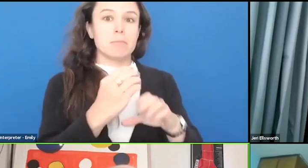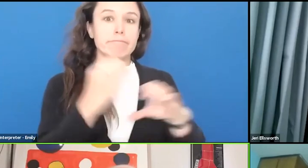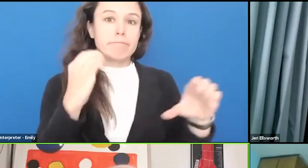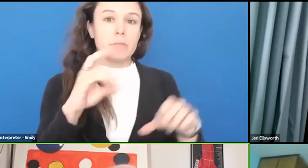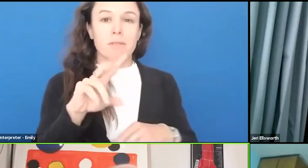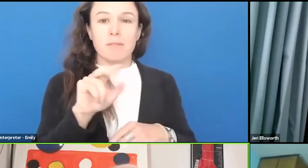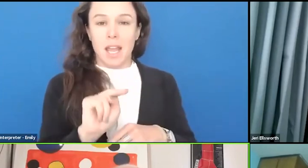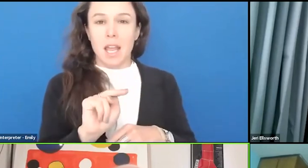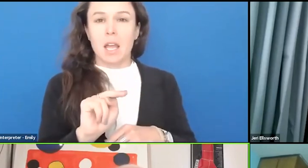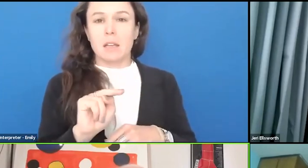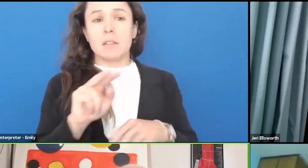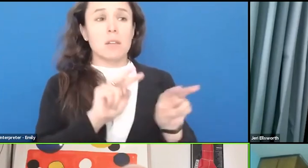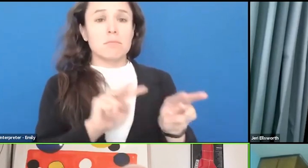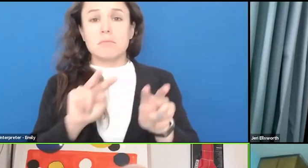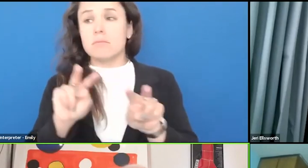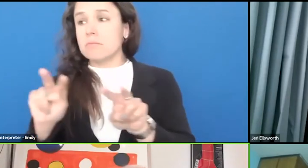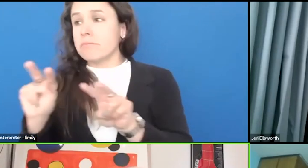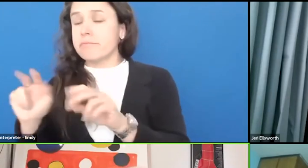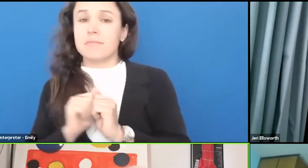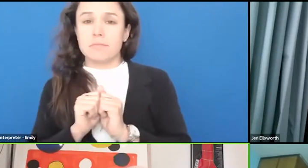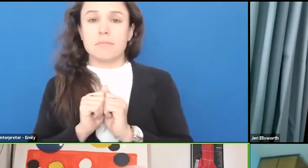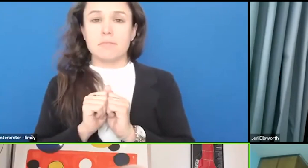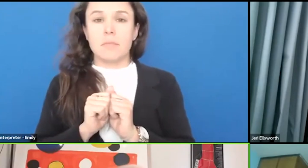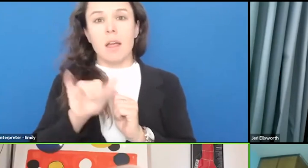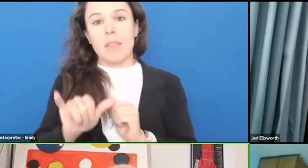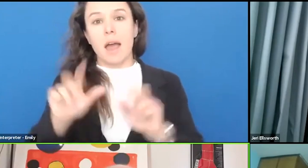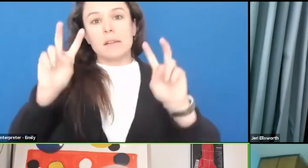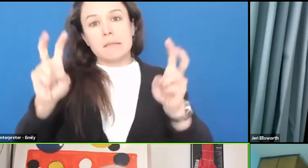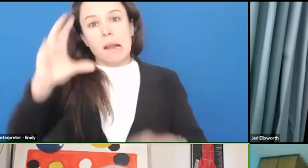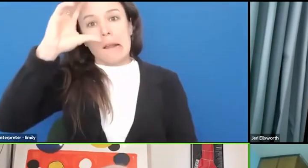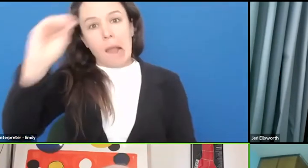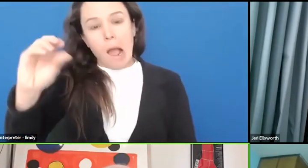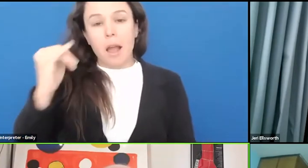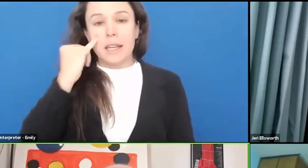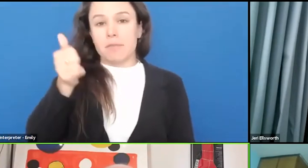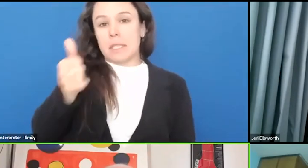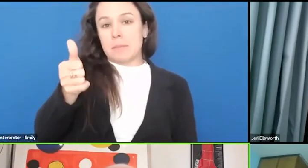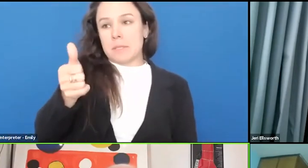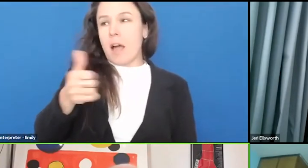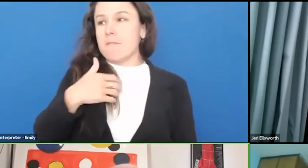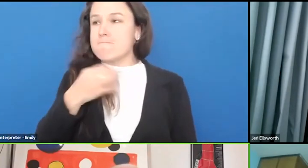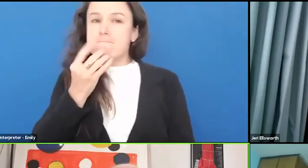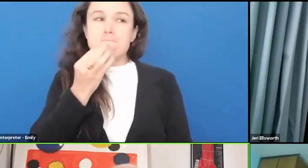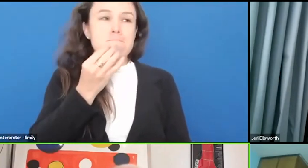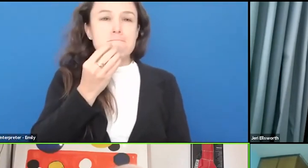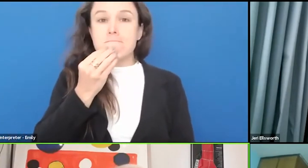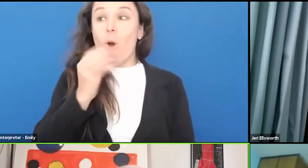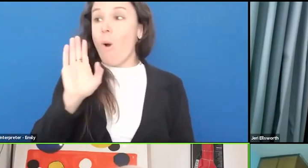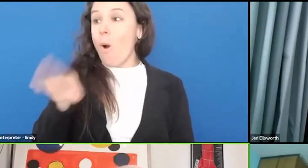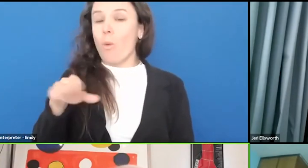they do all of that. That guy if left to his own devices will go out and buy a used Porsche,